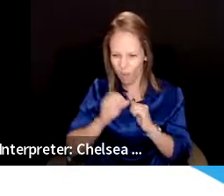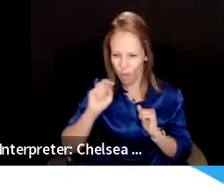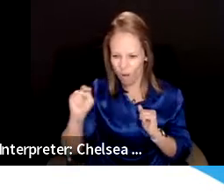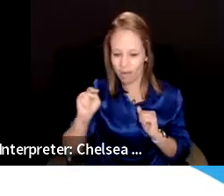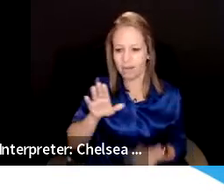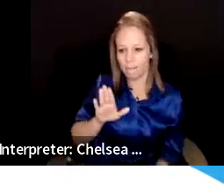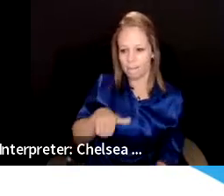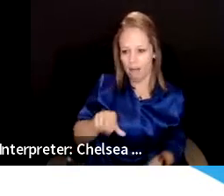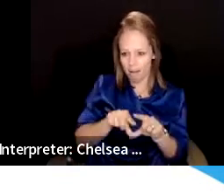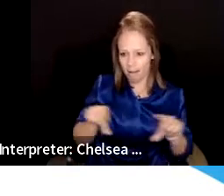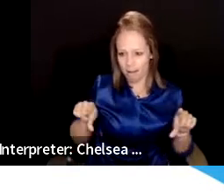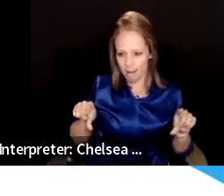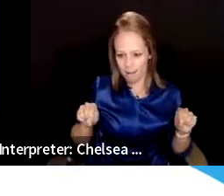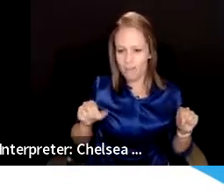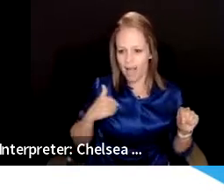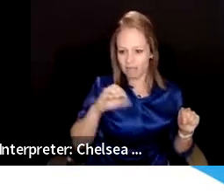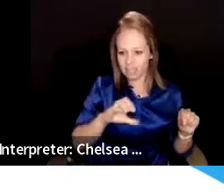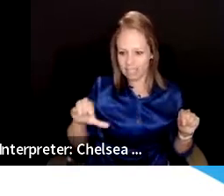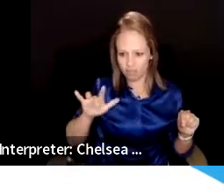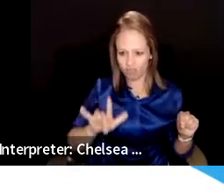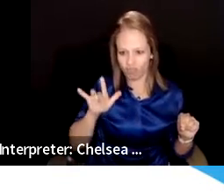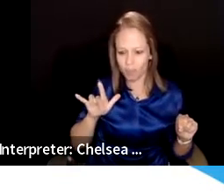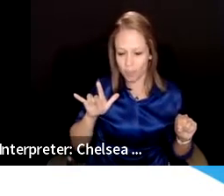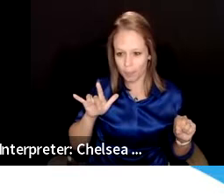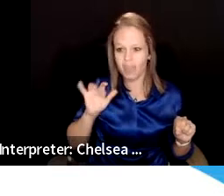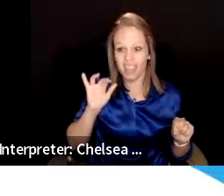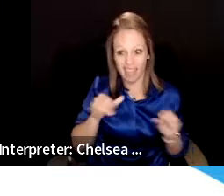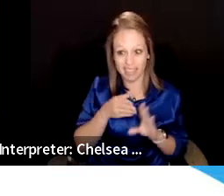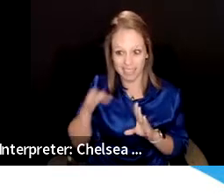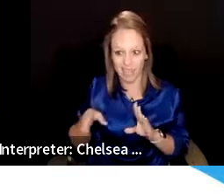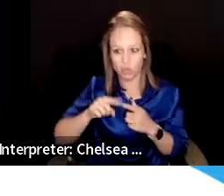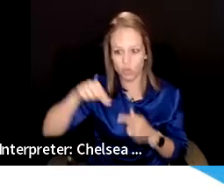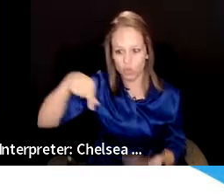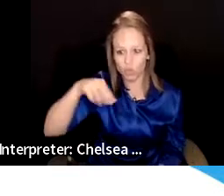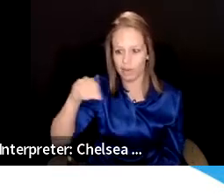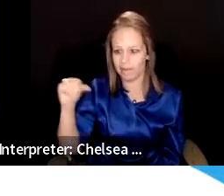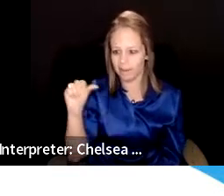towards the bottom of the screen and this would be near the Q and a feature.